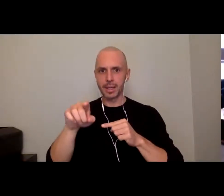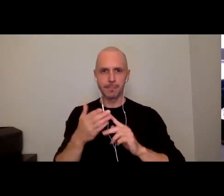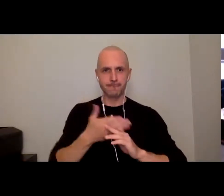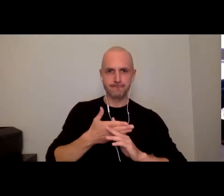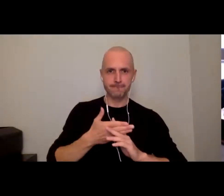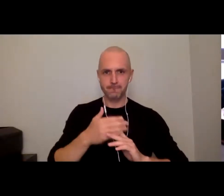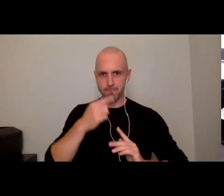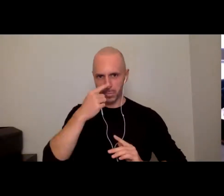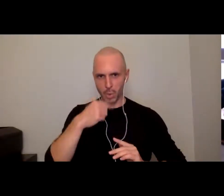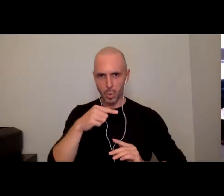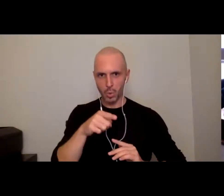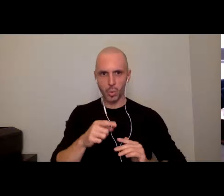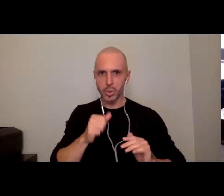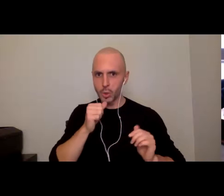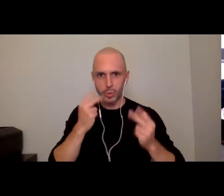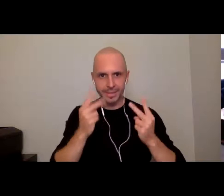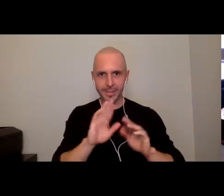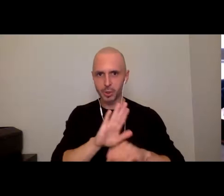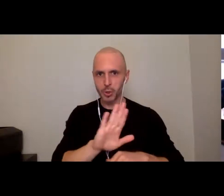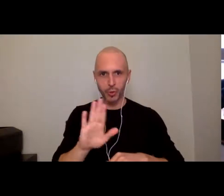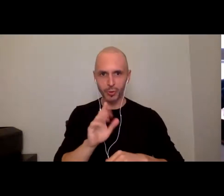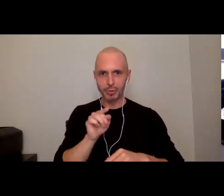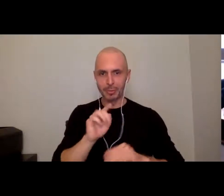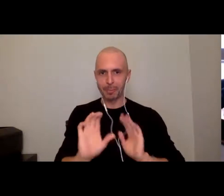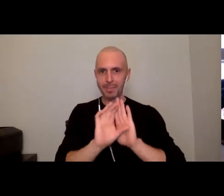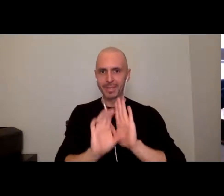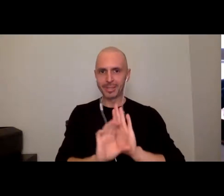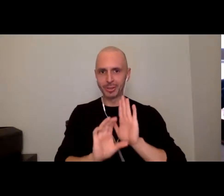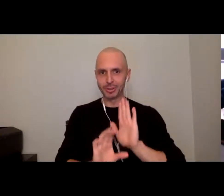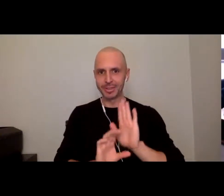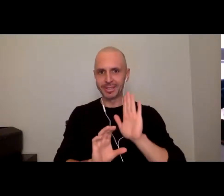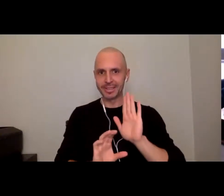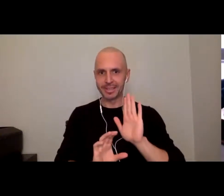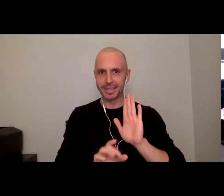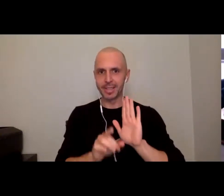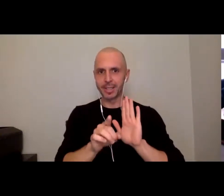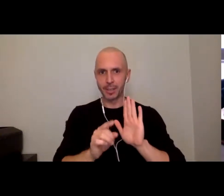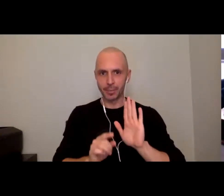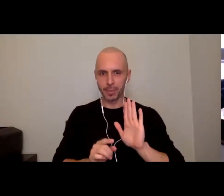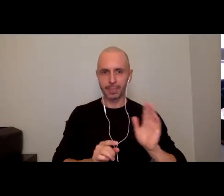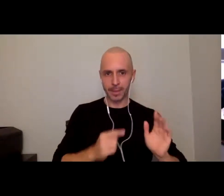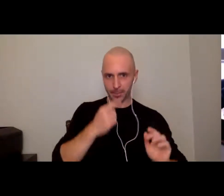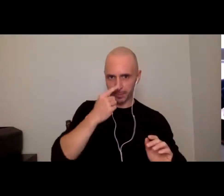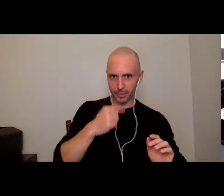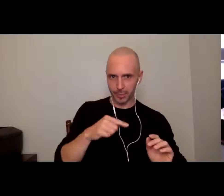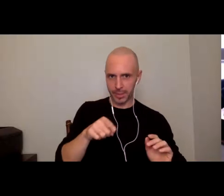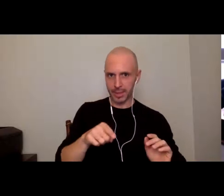slides. You don't? No we just wouldn't need your screen button oh how do i get back to oh i've